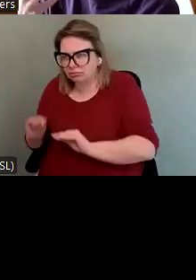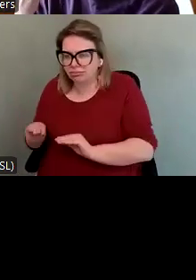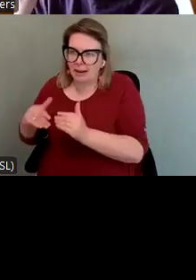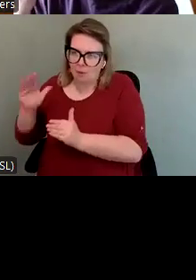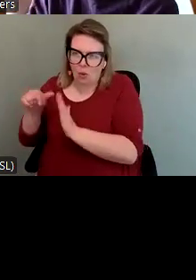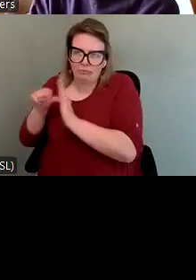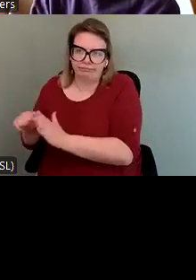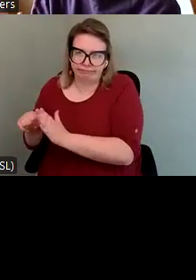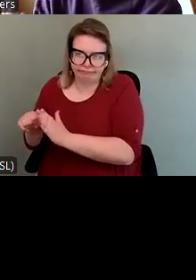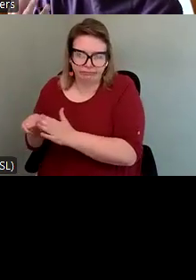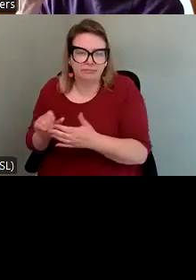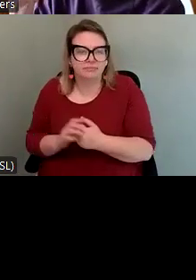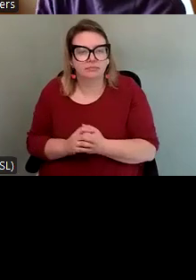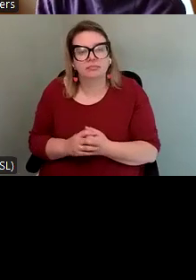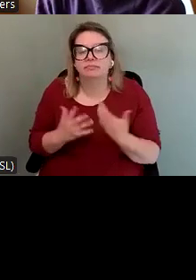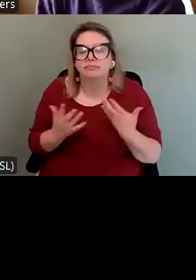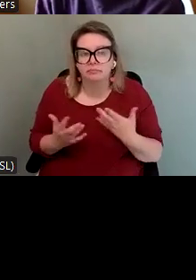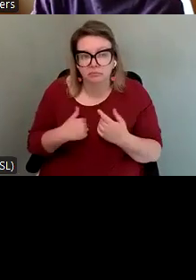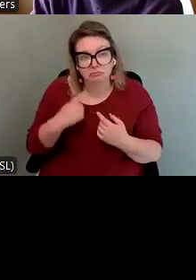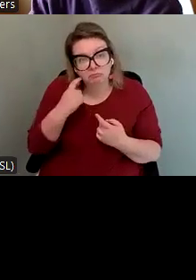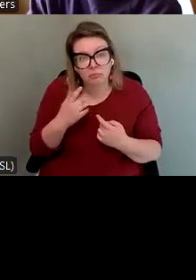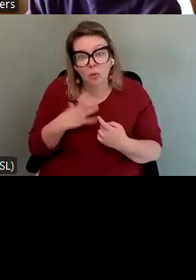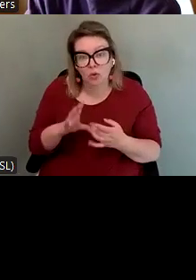of if you were going to approach a Meta pixel.